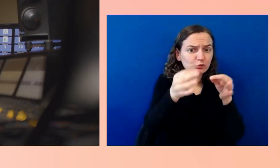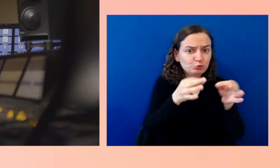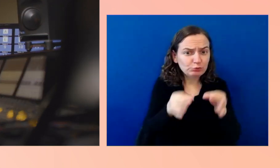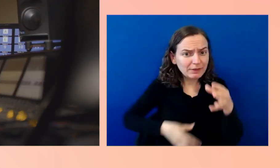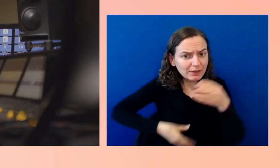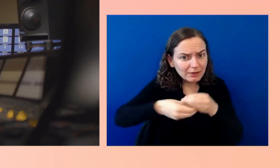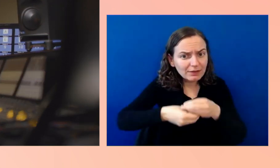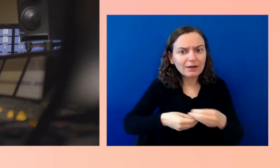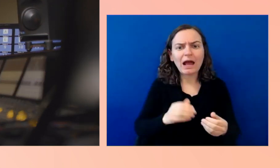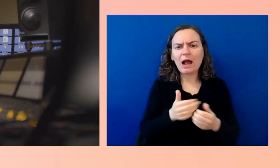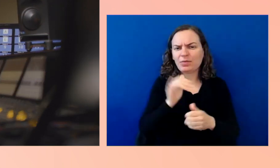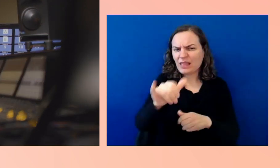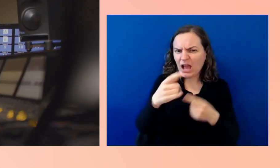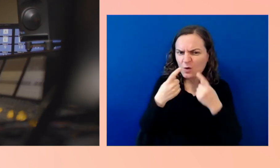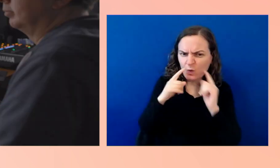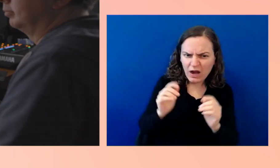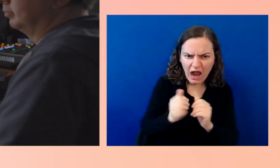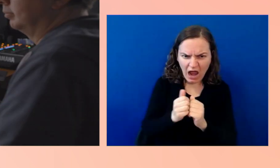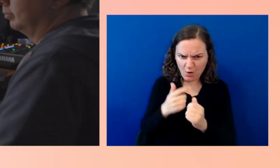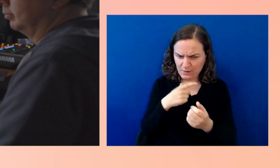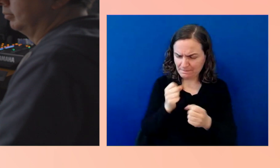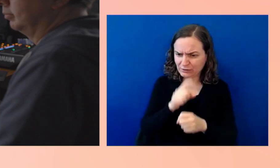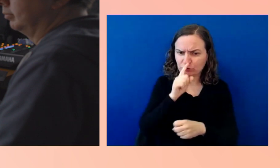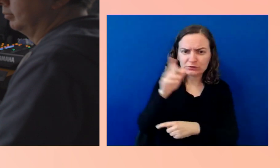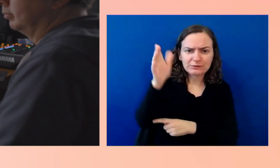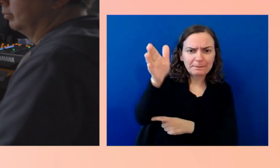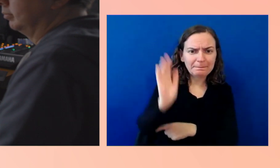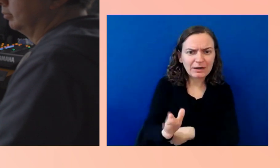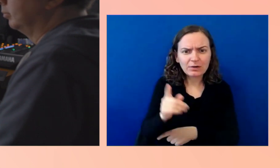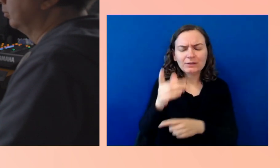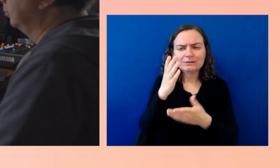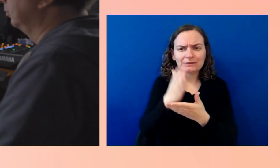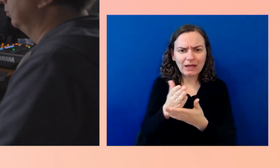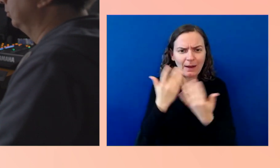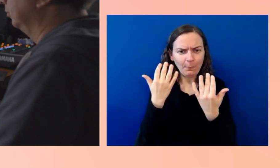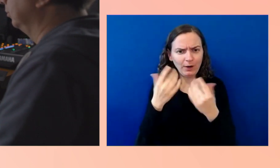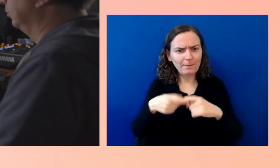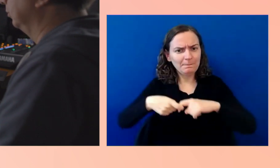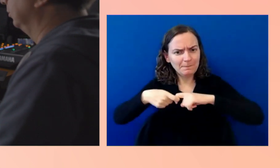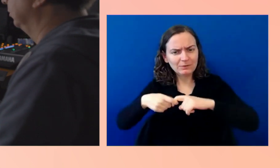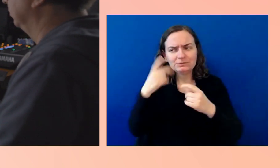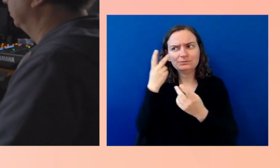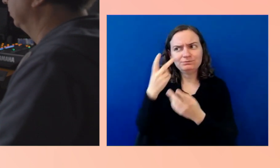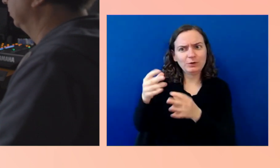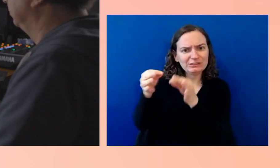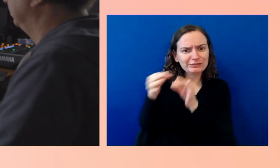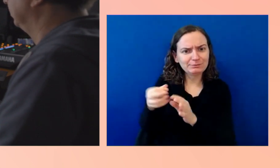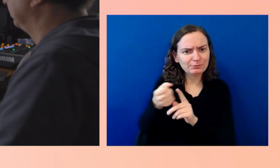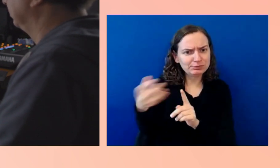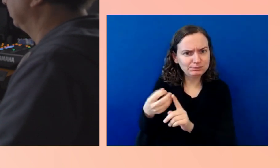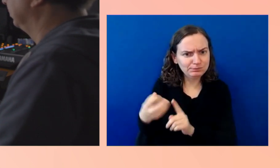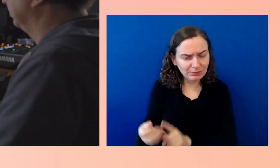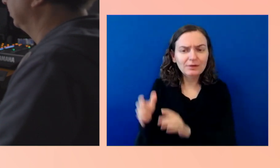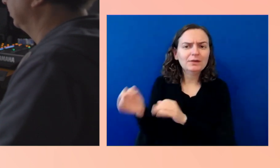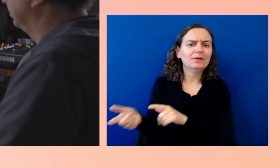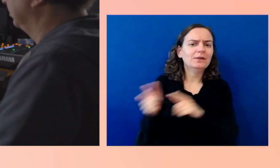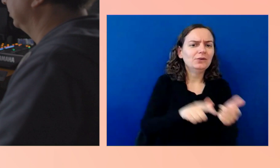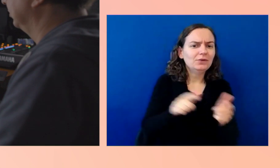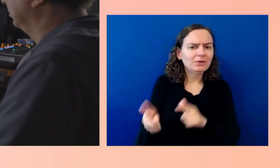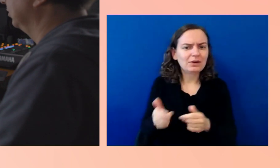for those descriptions are how is all of that work together? Then of course, we evolved and got to into just audio descriptions and